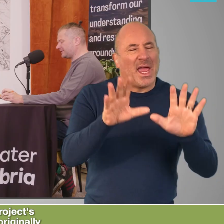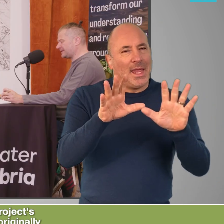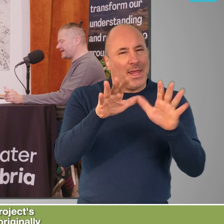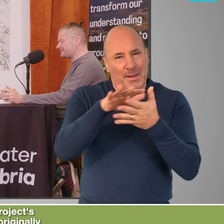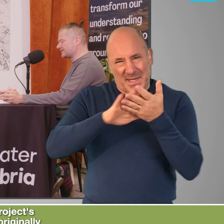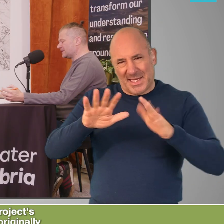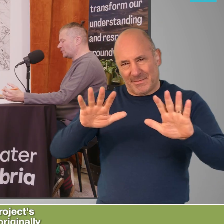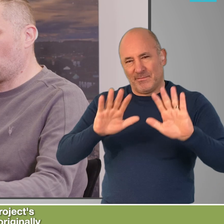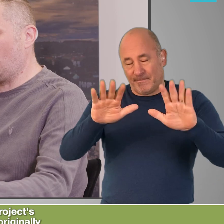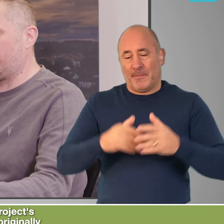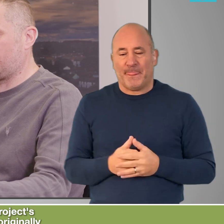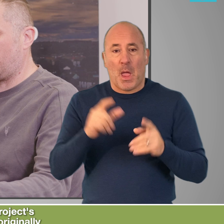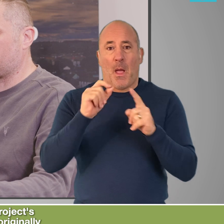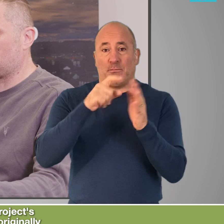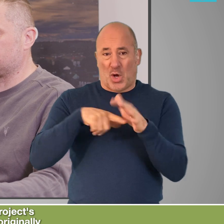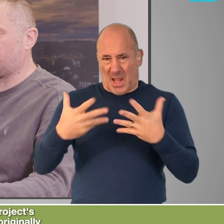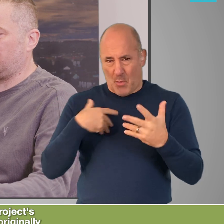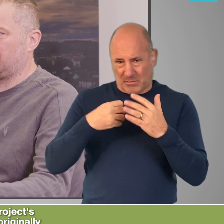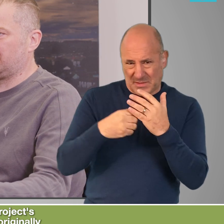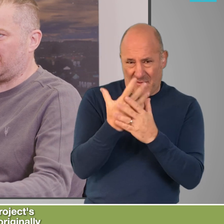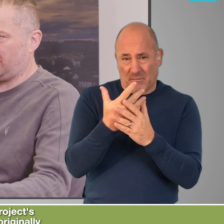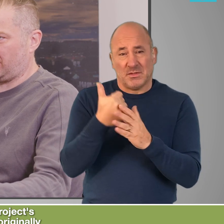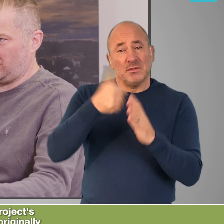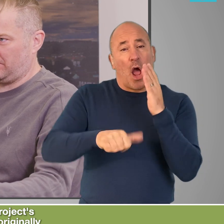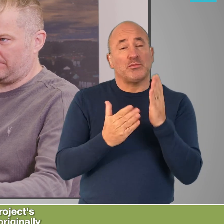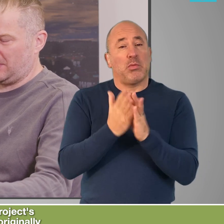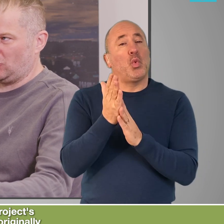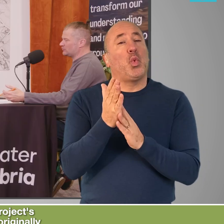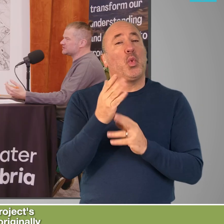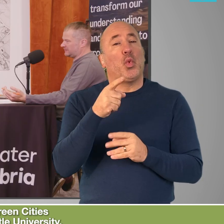I think. As this project's being developed originally